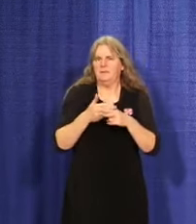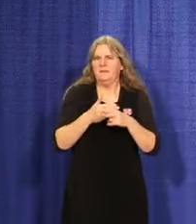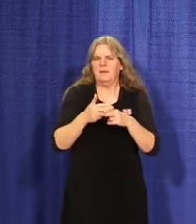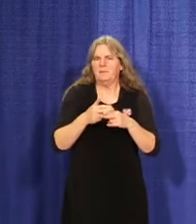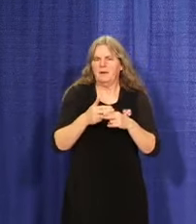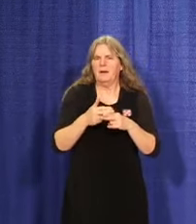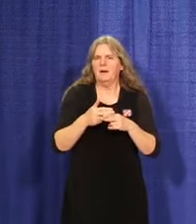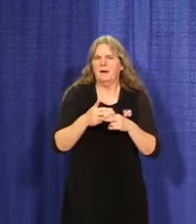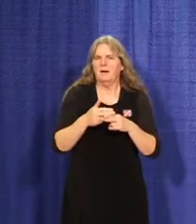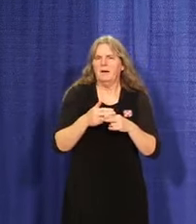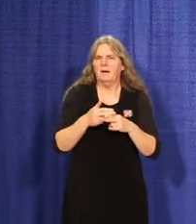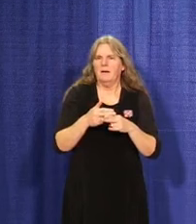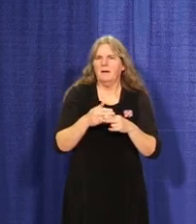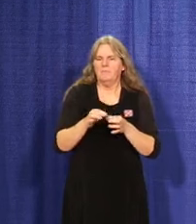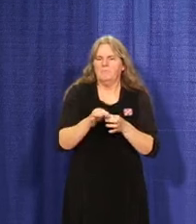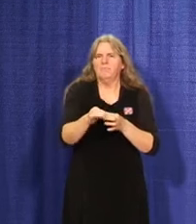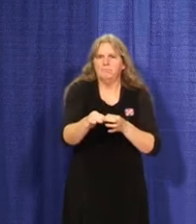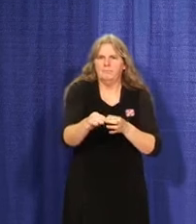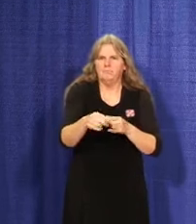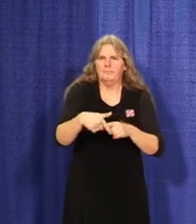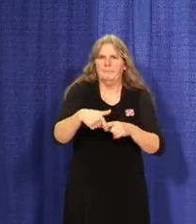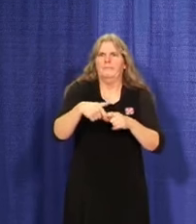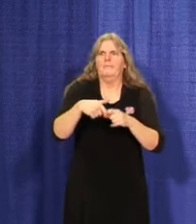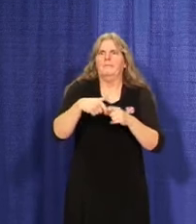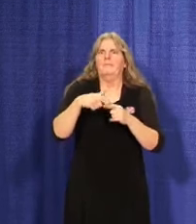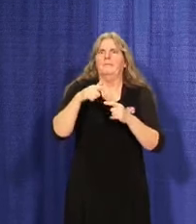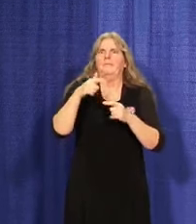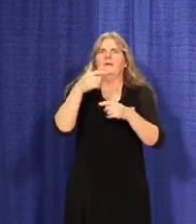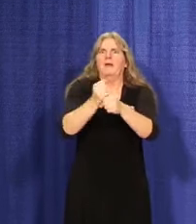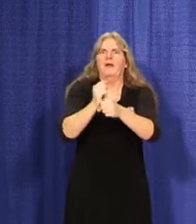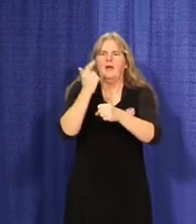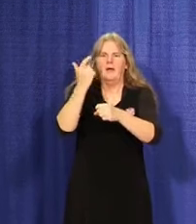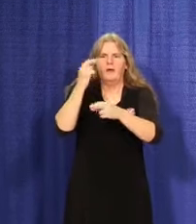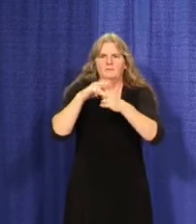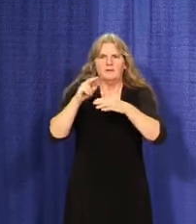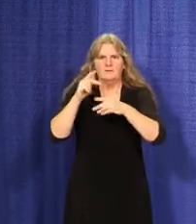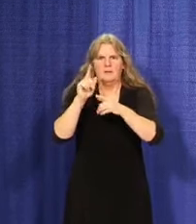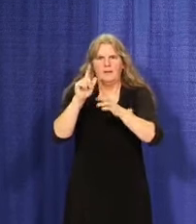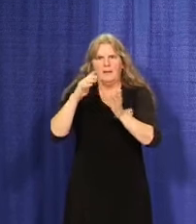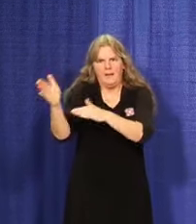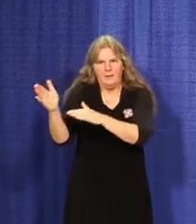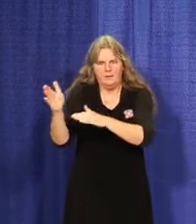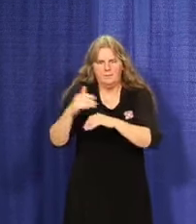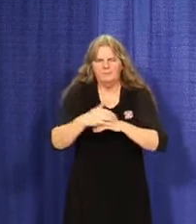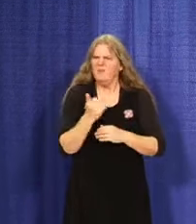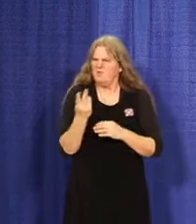delay. So there were a few days where it appeared that the turnaround